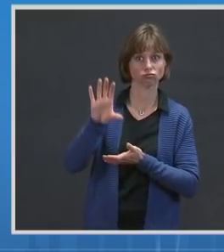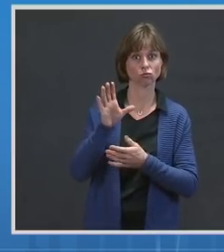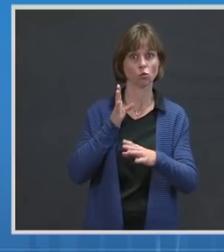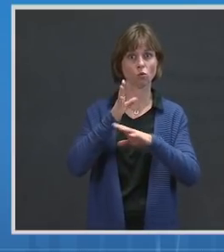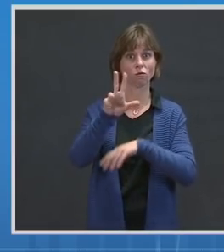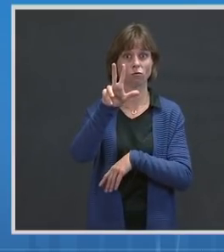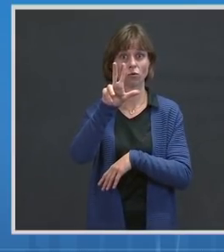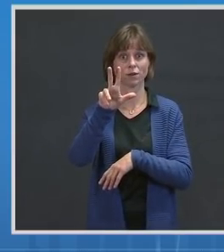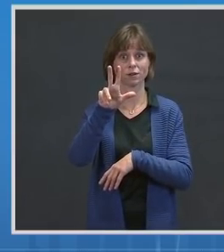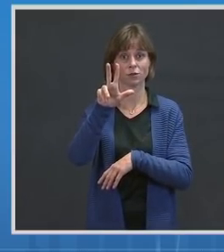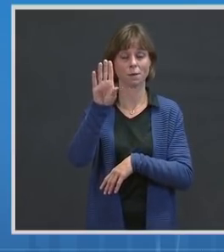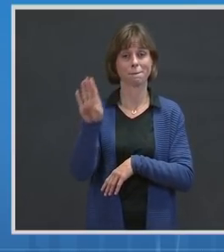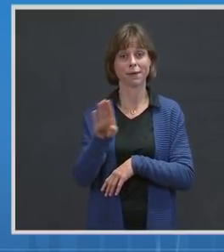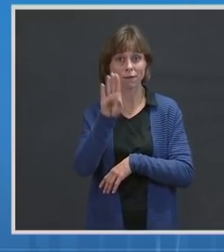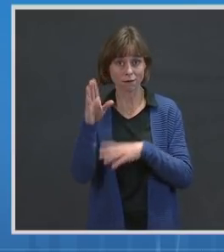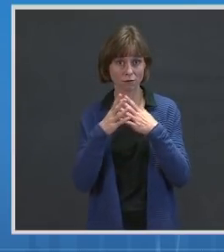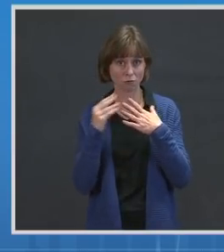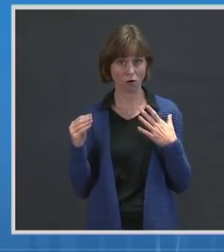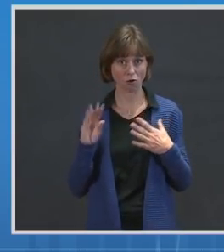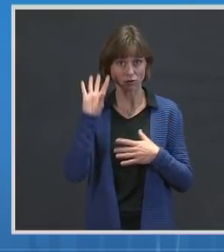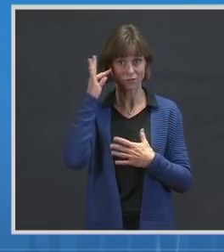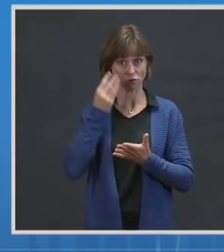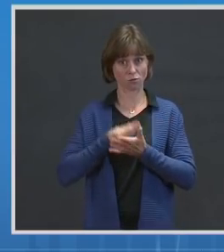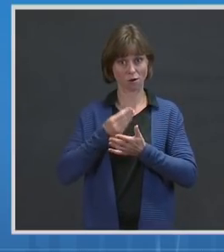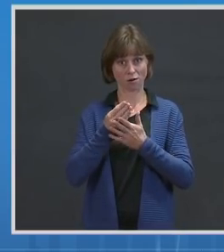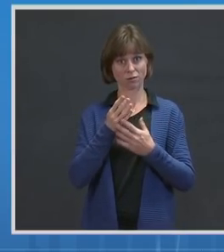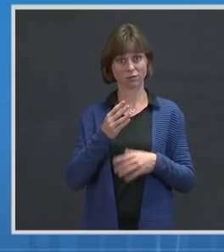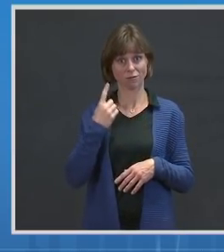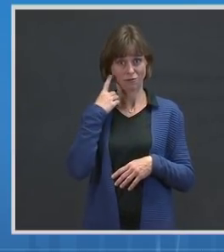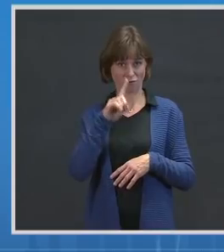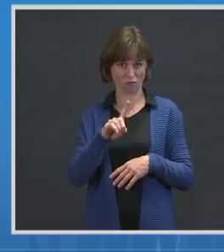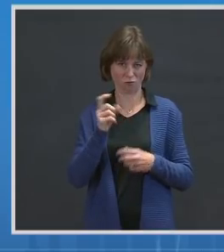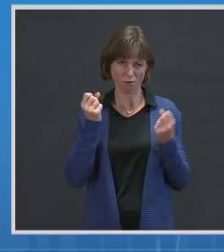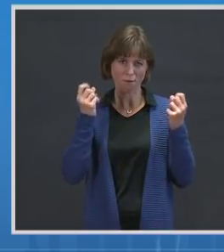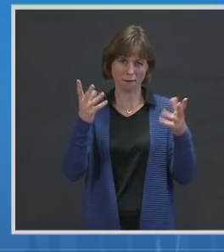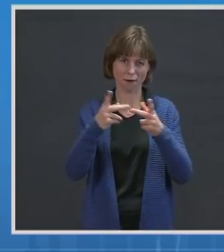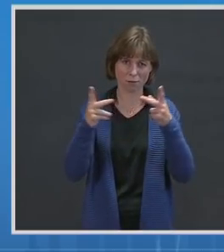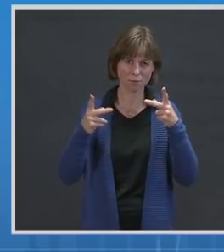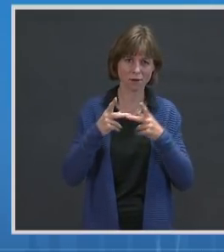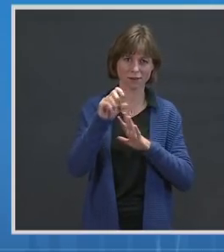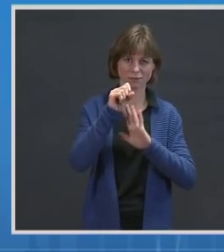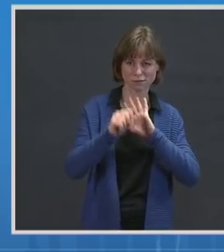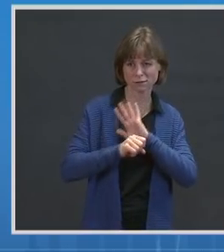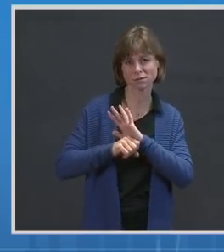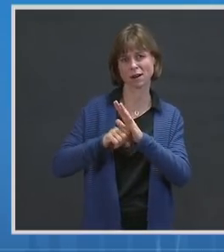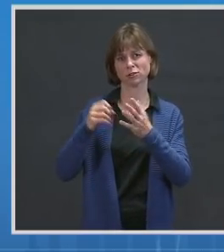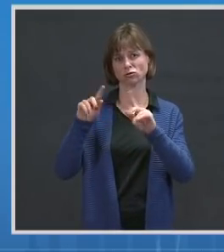across 40 states, tribes, and territories. We're bringing vaccinations to places communities